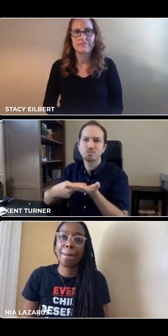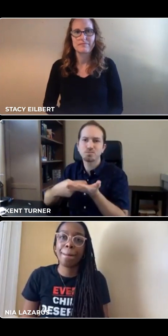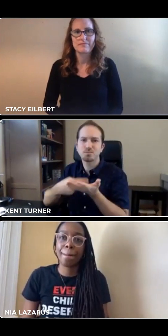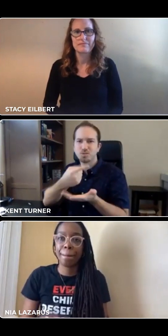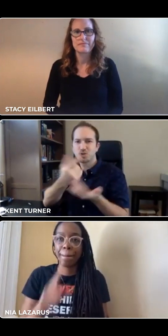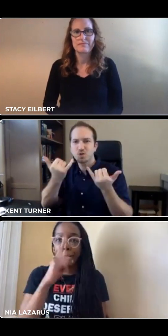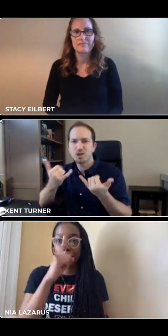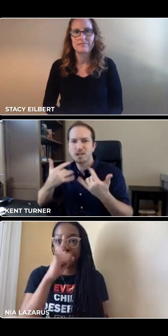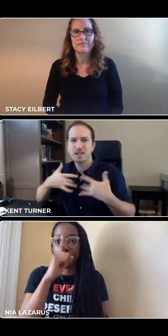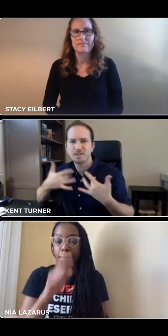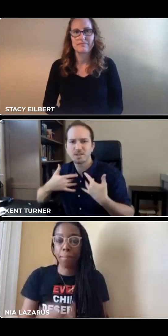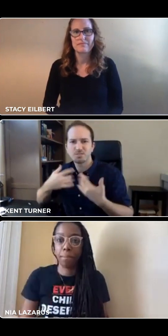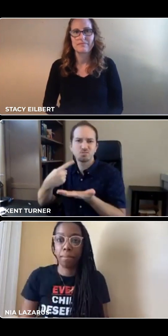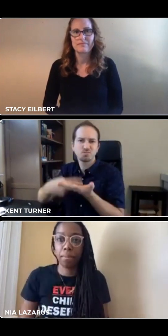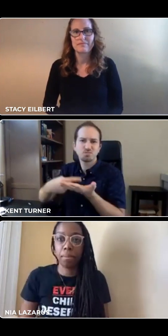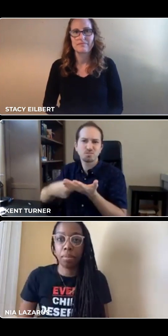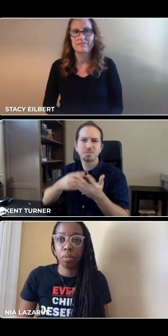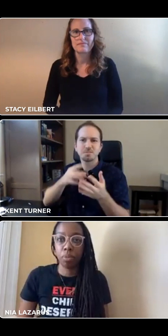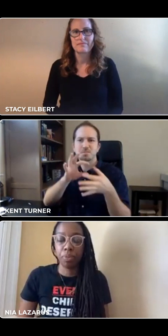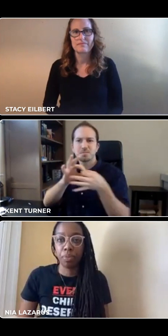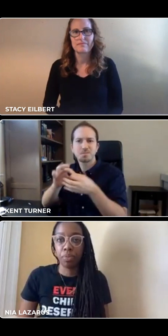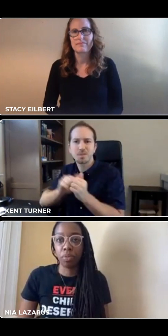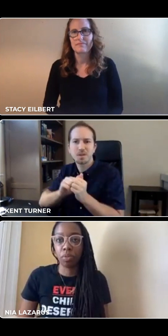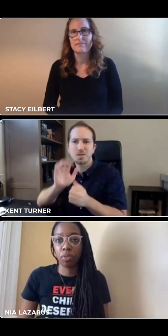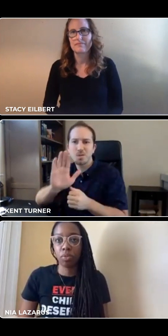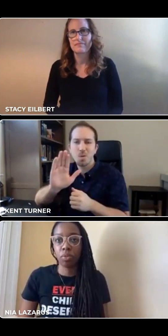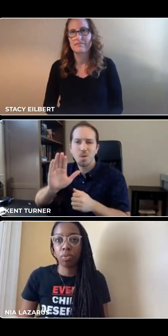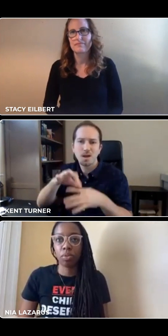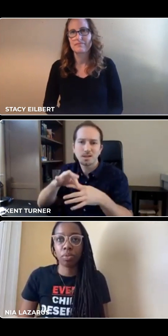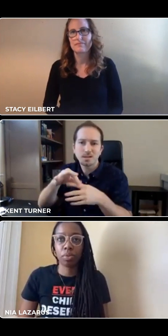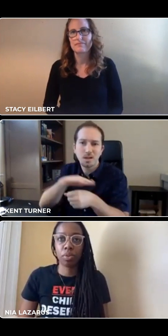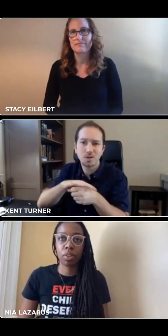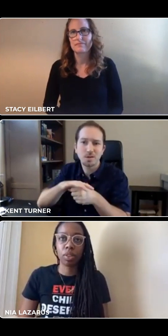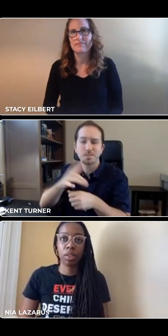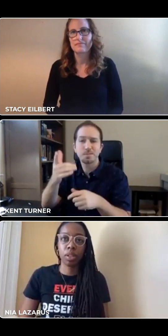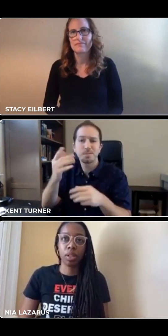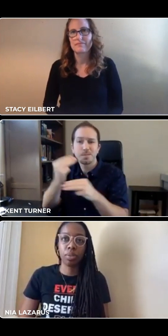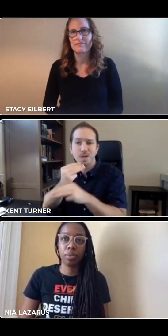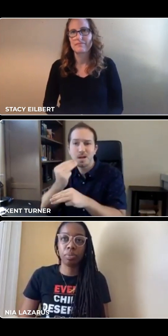far as a discussion in terms of life skills, applied to the current timeline of events.